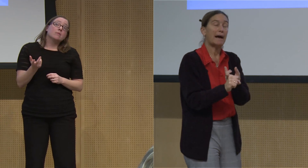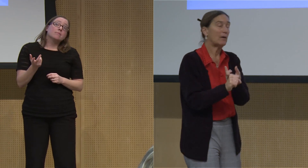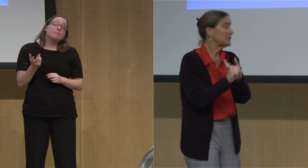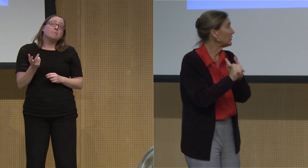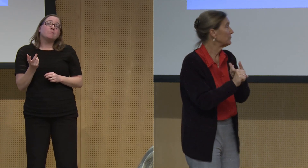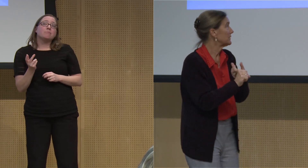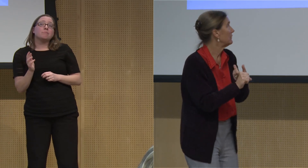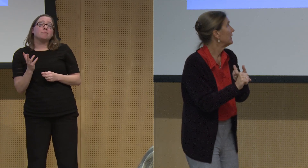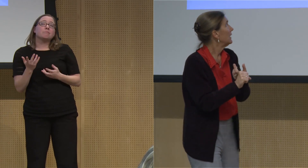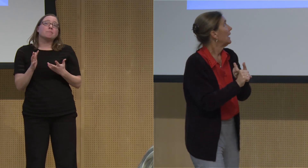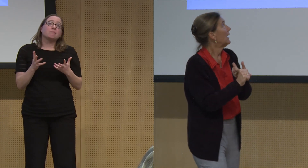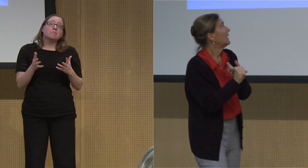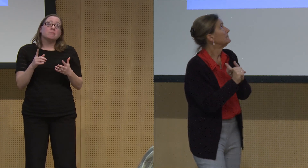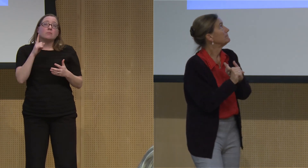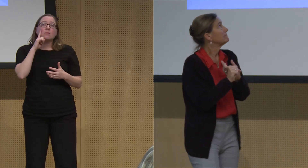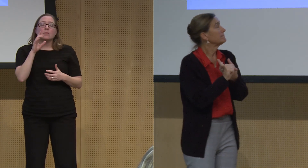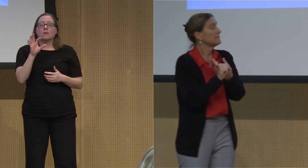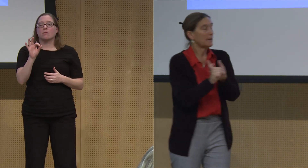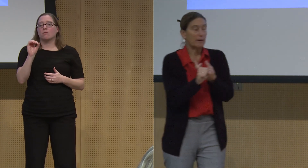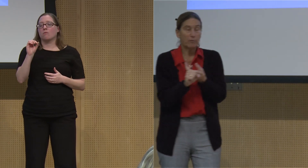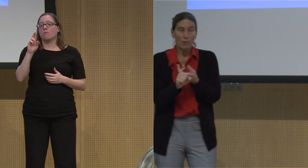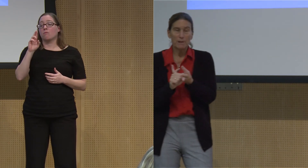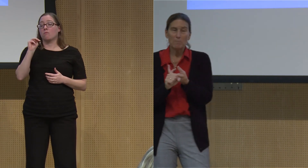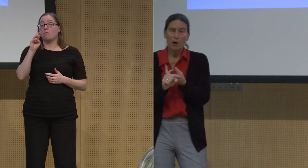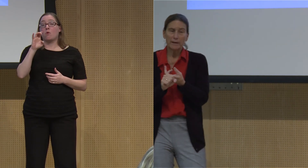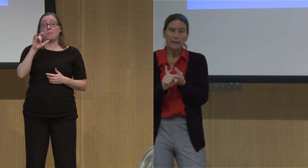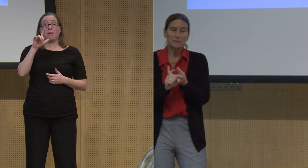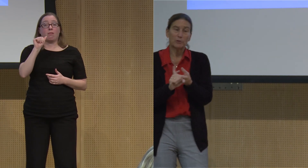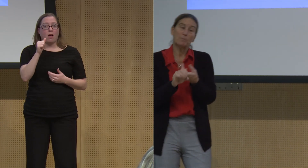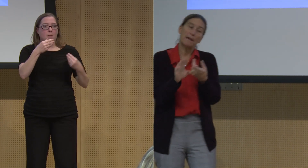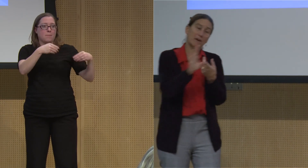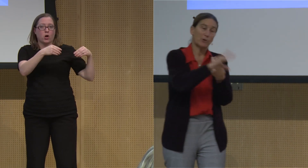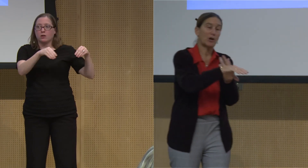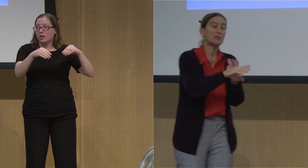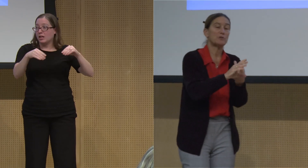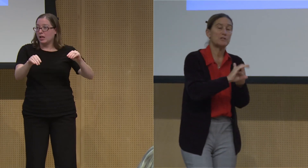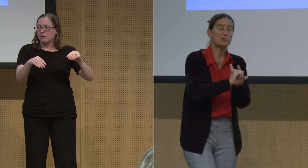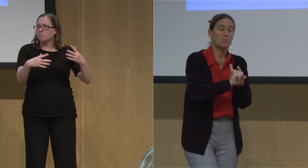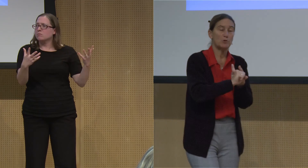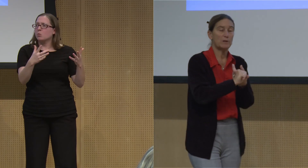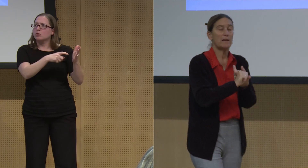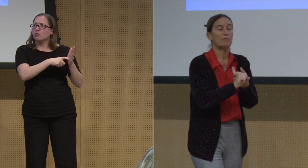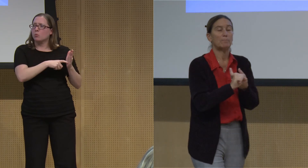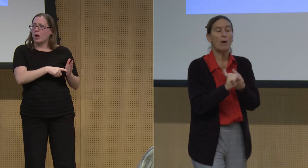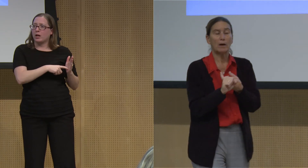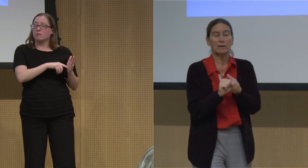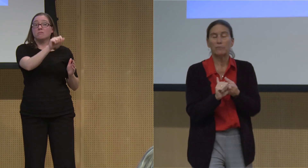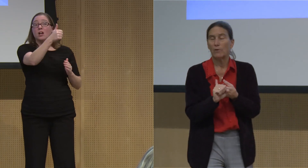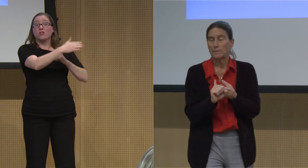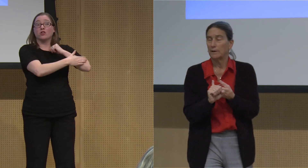IN TERMS OF, UM, LIKE, FORMULA MARKETING? SO IN MANY OTHER COUNTRIES, YOU CAN'T MARKET FORMULA.